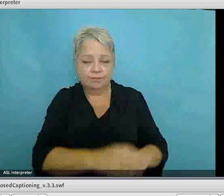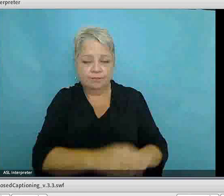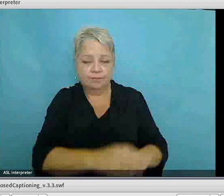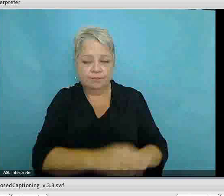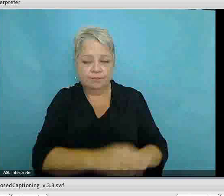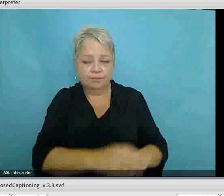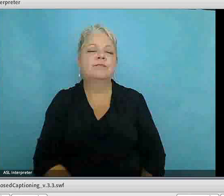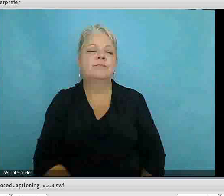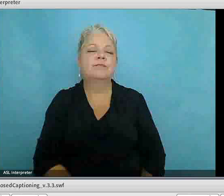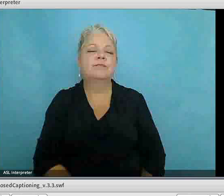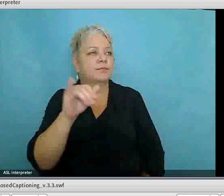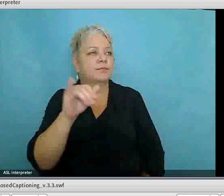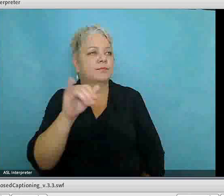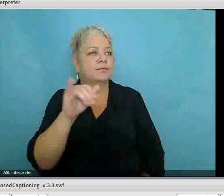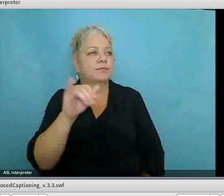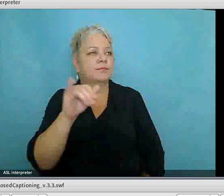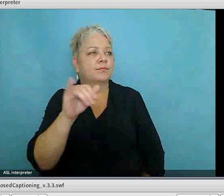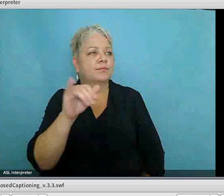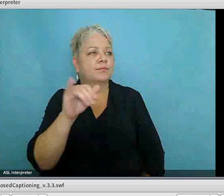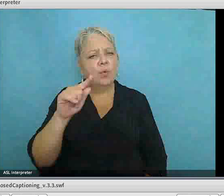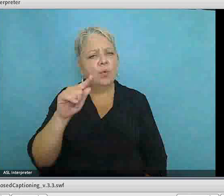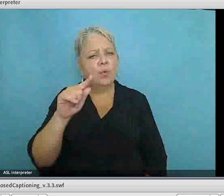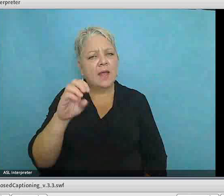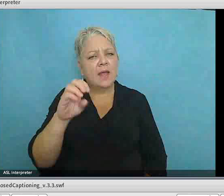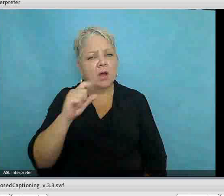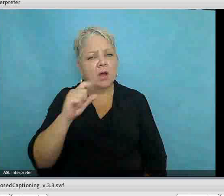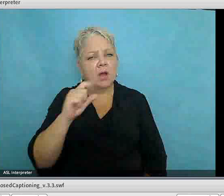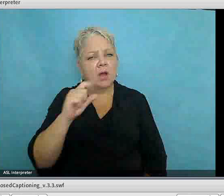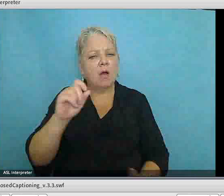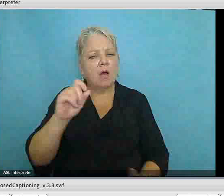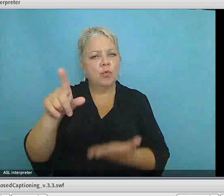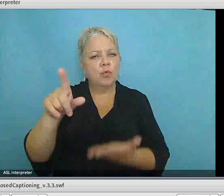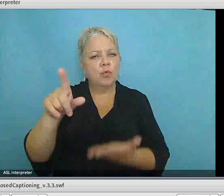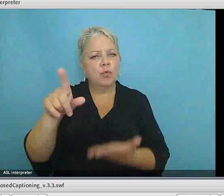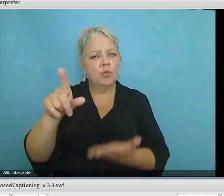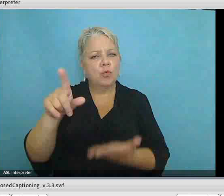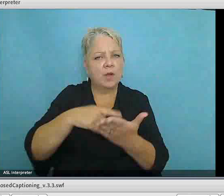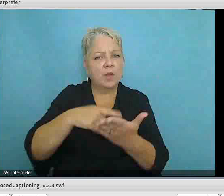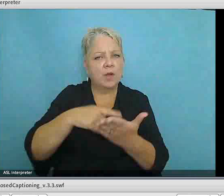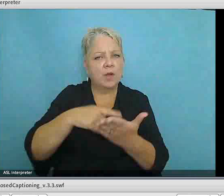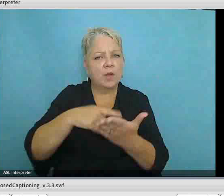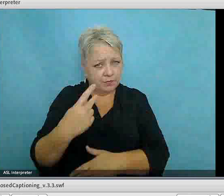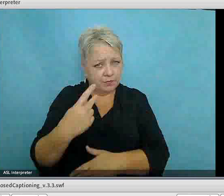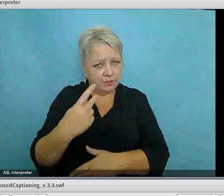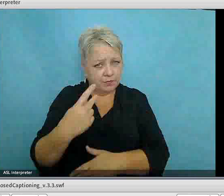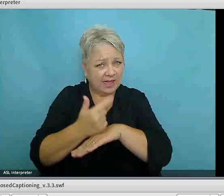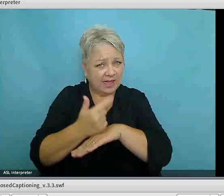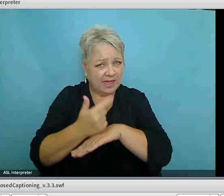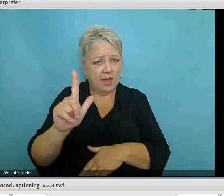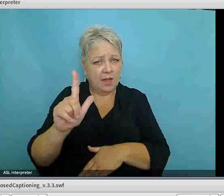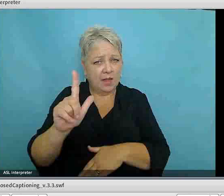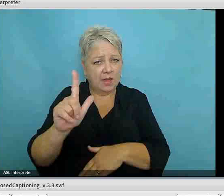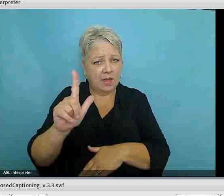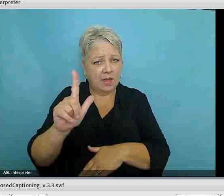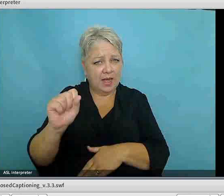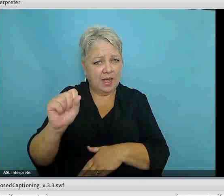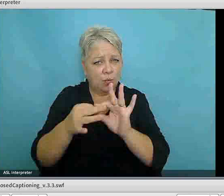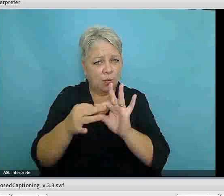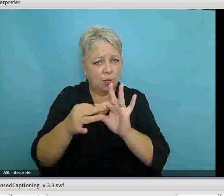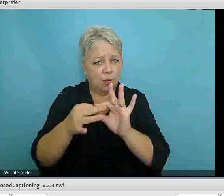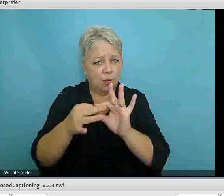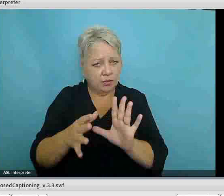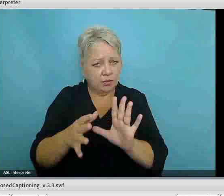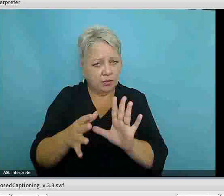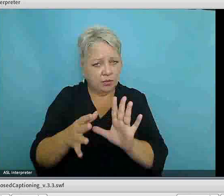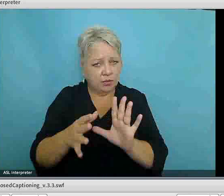LTS coordinators are contracted directly with the health plans, so the health